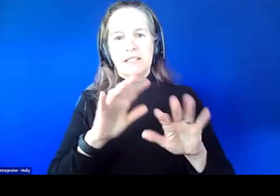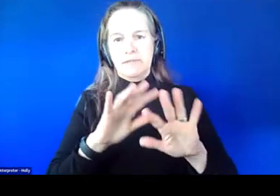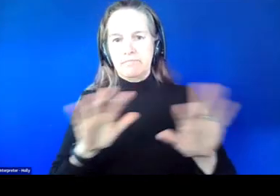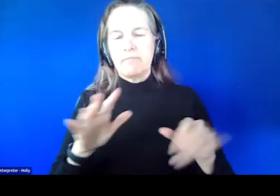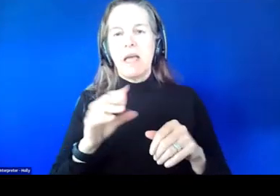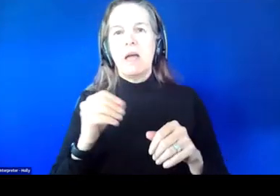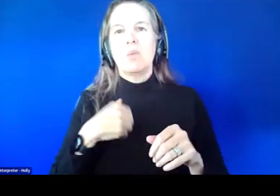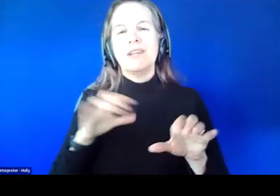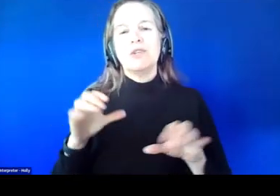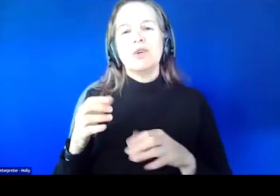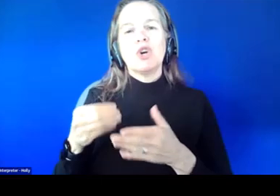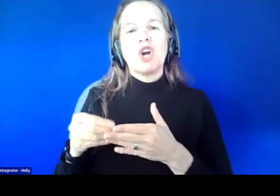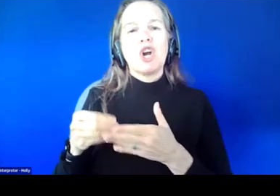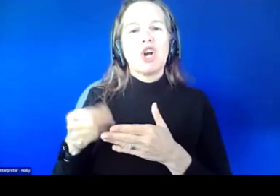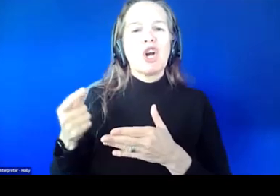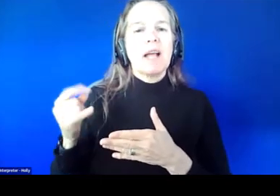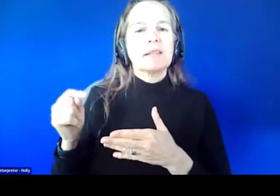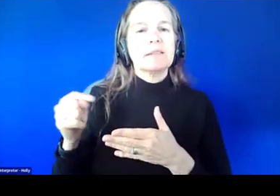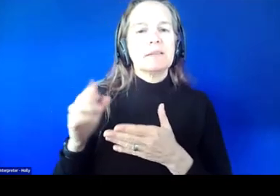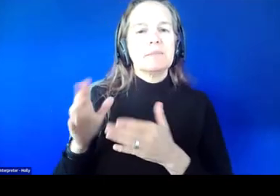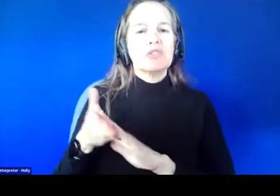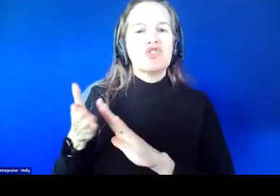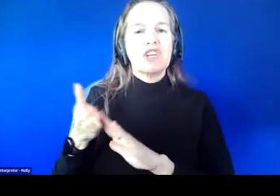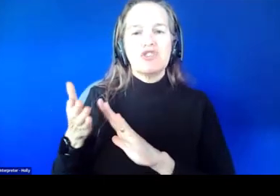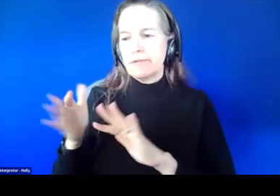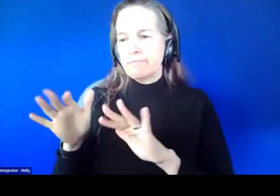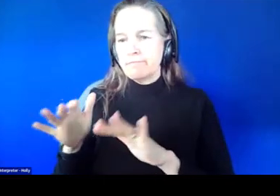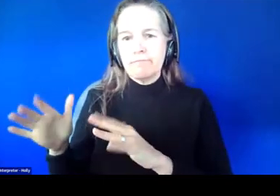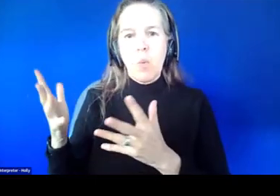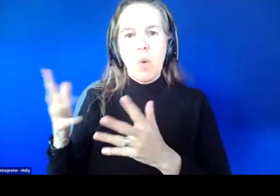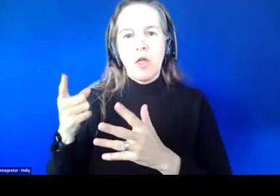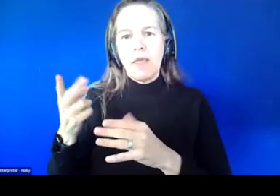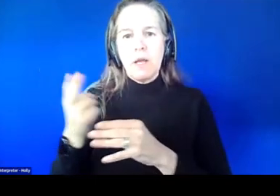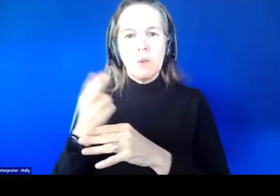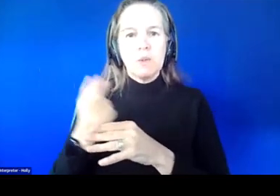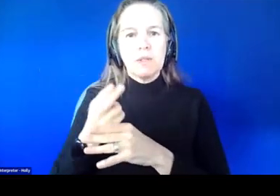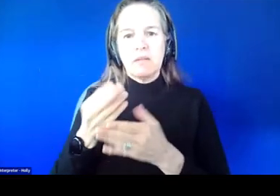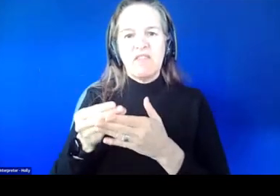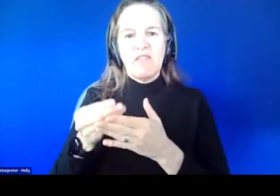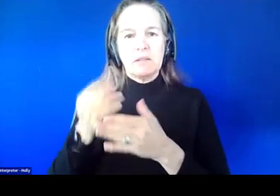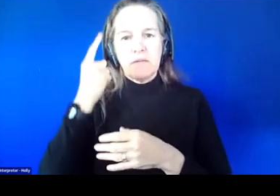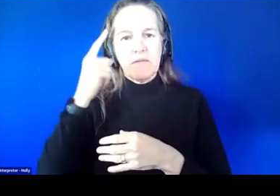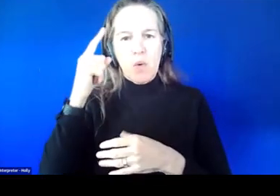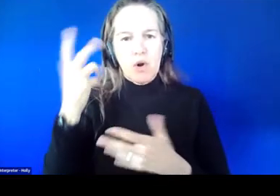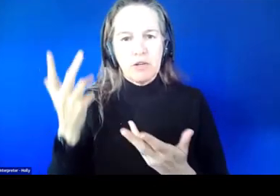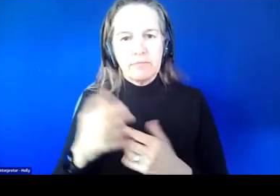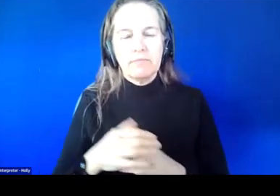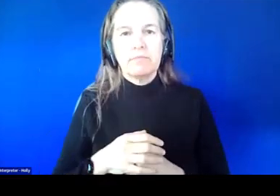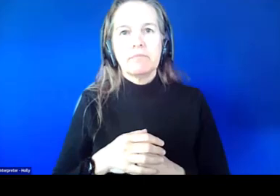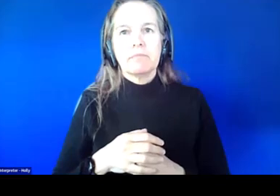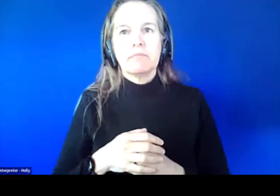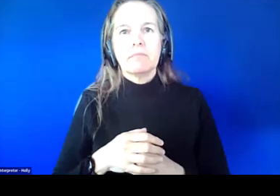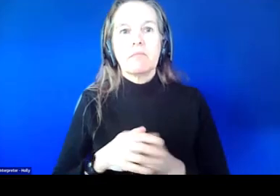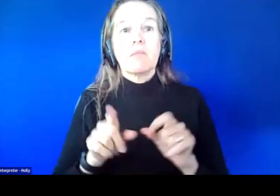administration of what they're utilizing the funds for, you know, and then also we have opportunities with